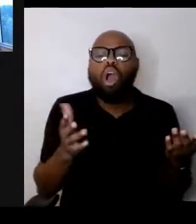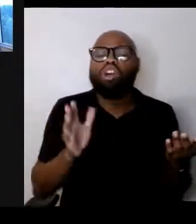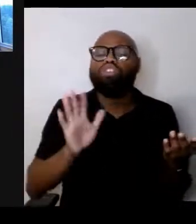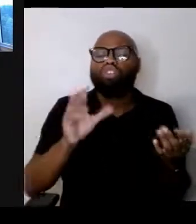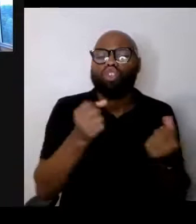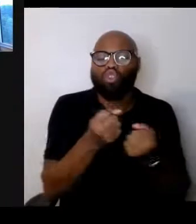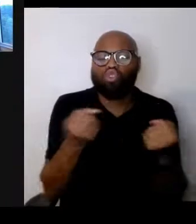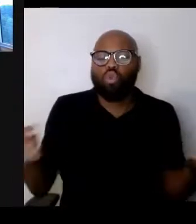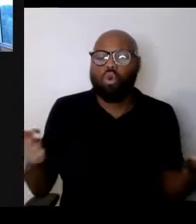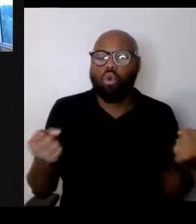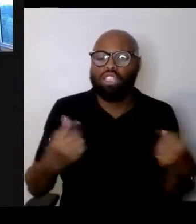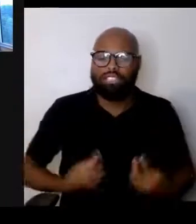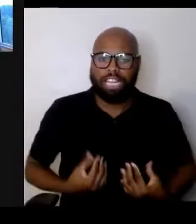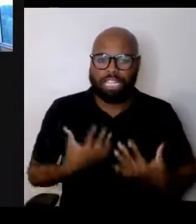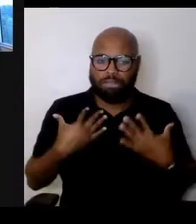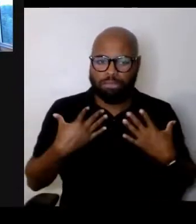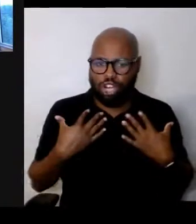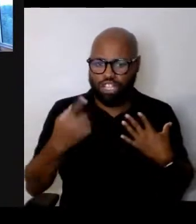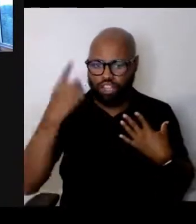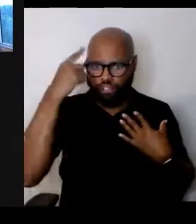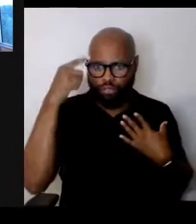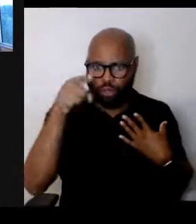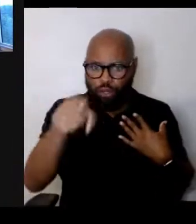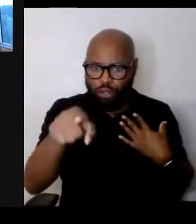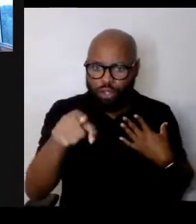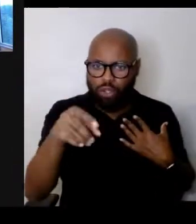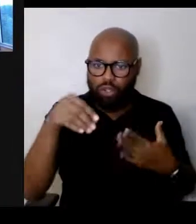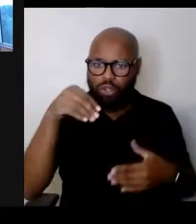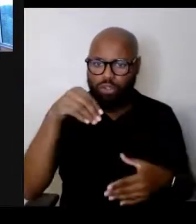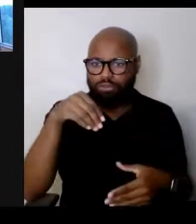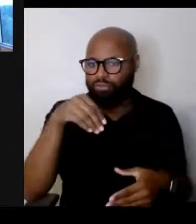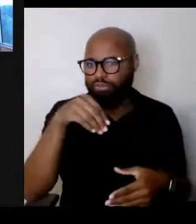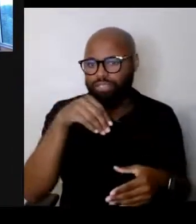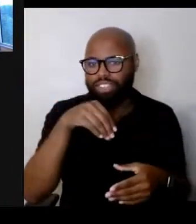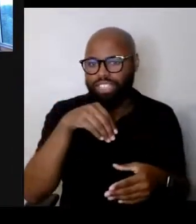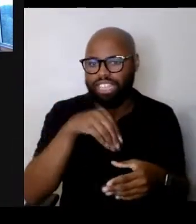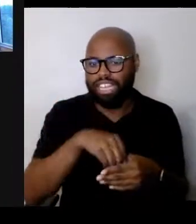for you as we are in this difficult times?